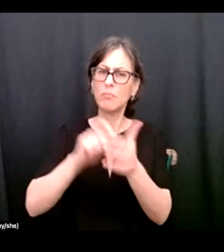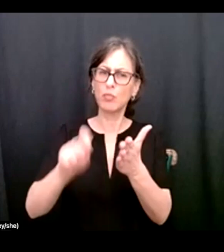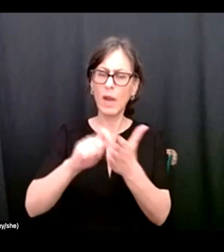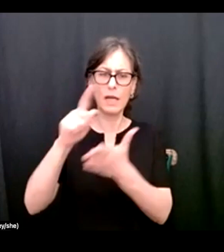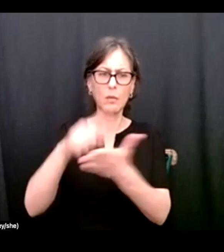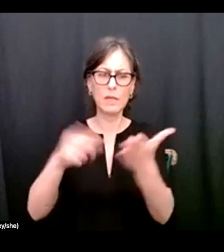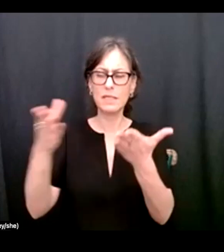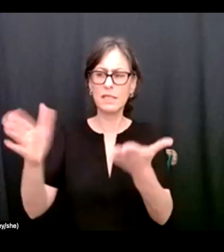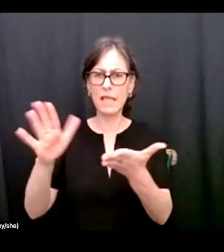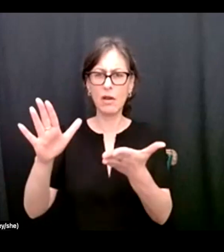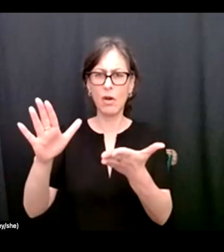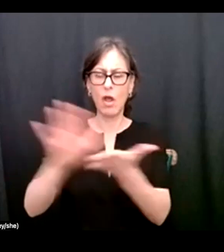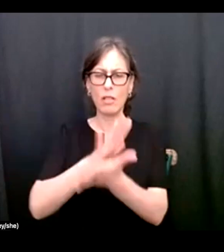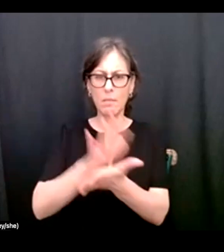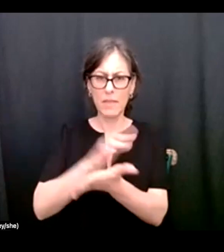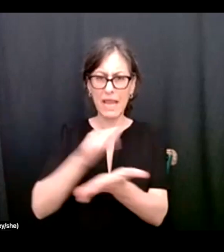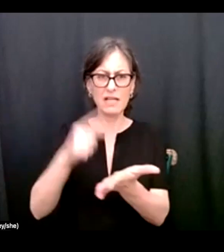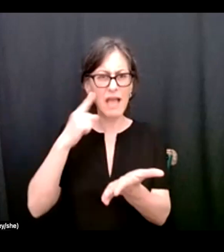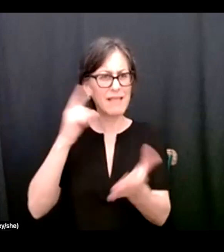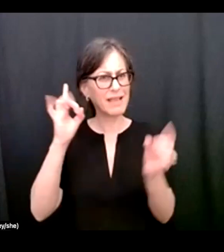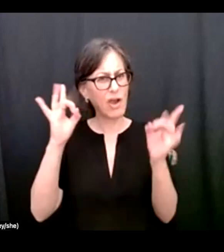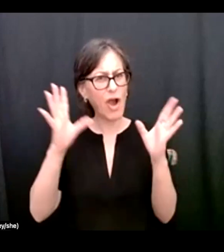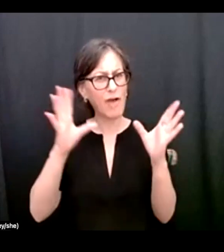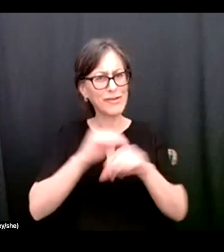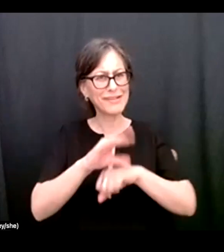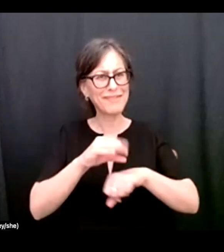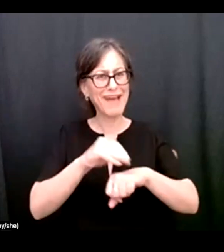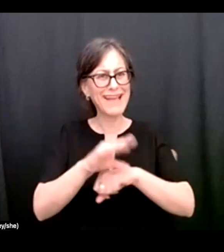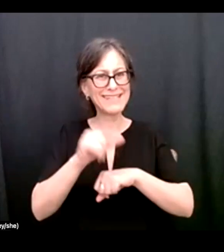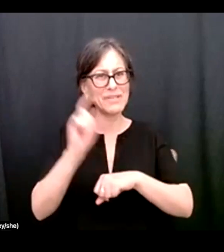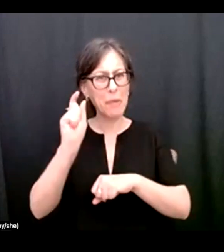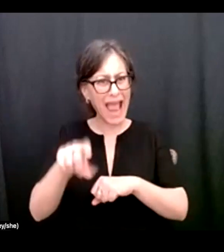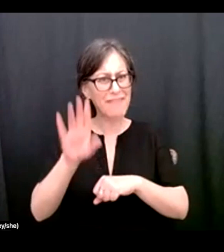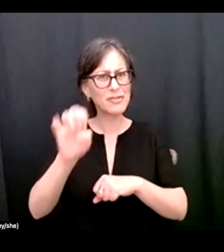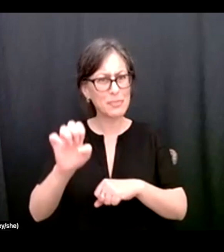is on the page, which I think is terrible advice. I think you have to be very discerning about